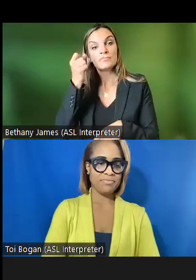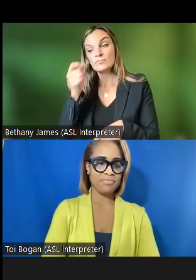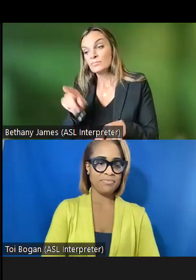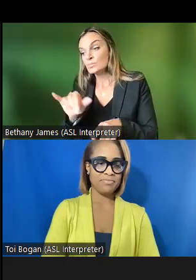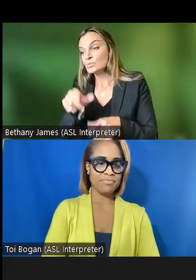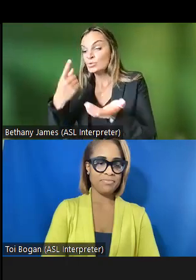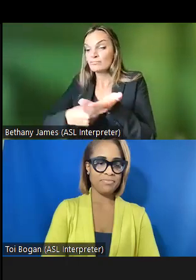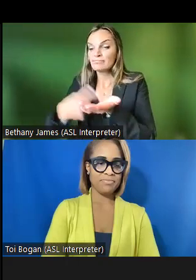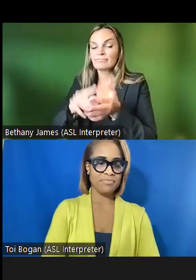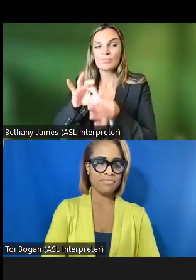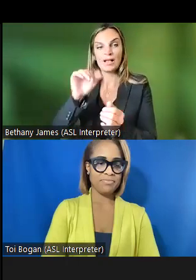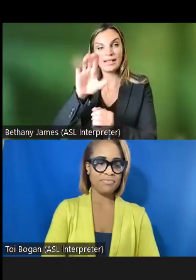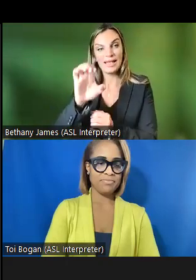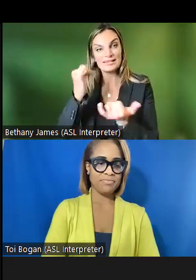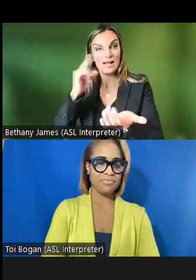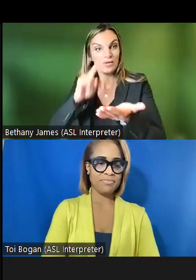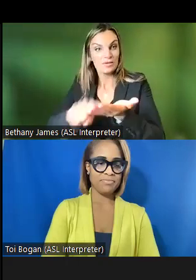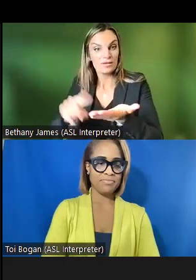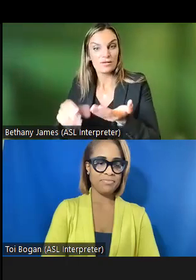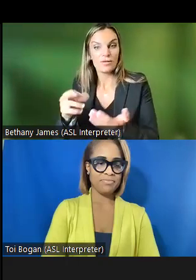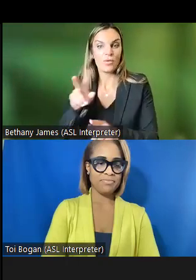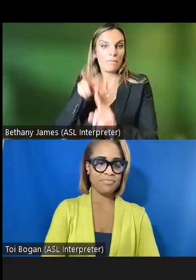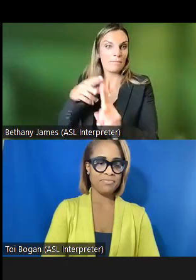And, again, if you need the technical assistance, you can contact Zoom directly.